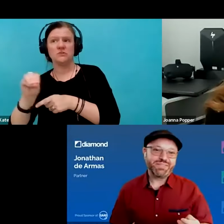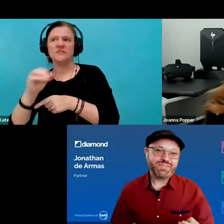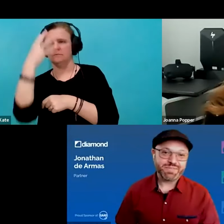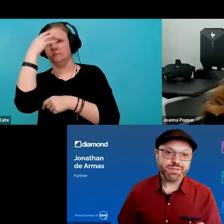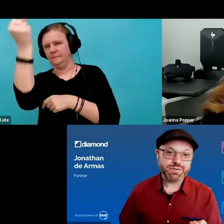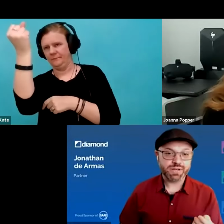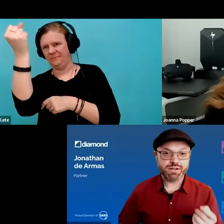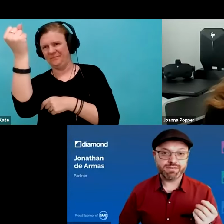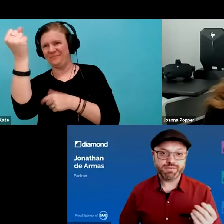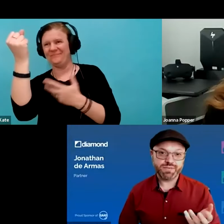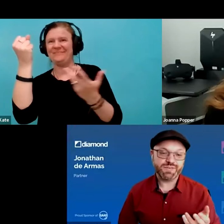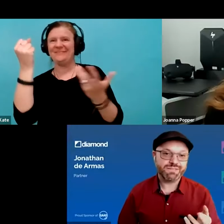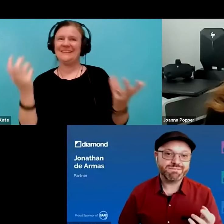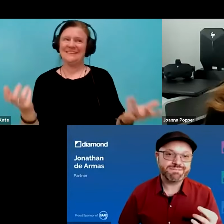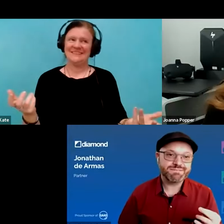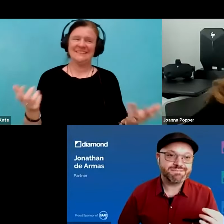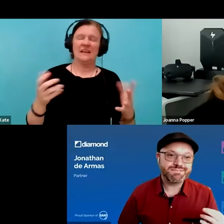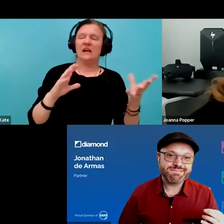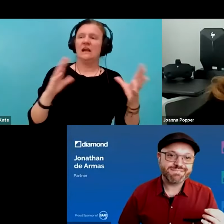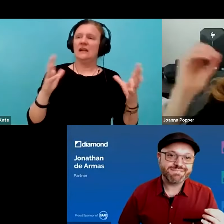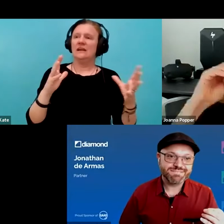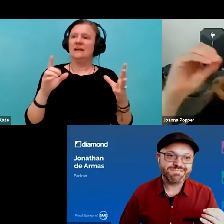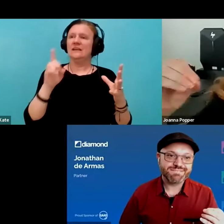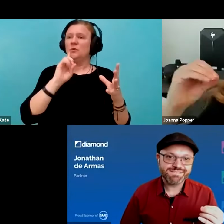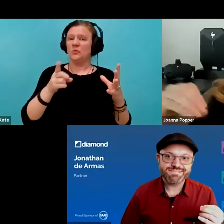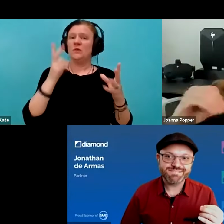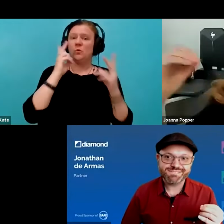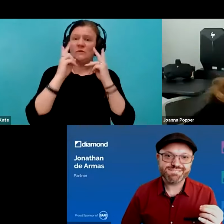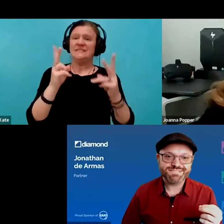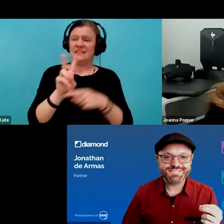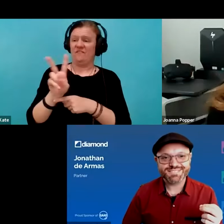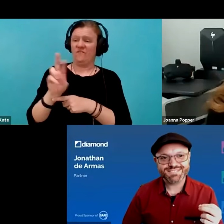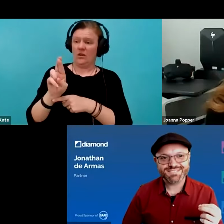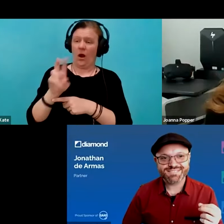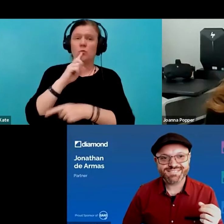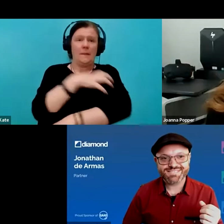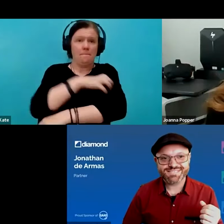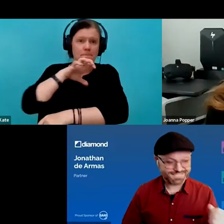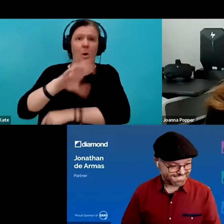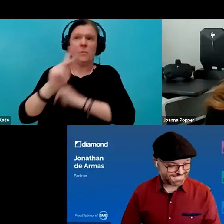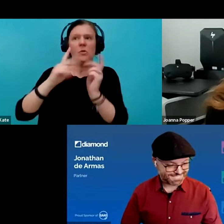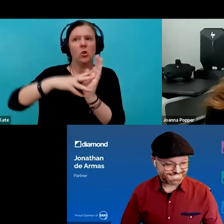And so and so, you know, we see virtual reality empowering people to learn and